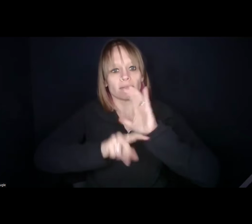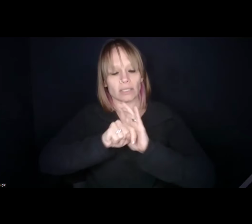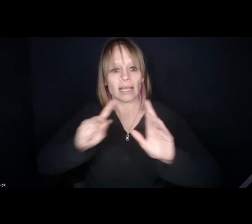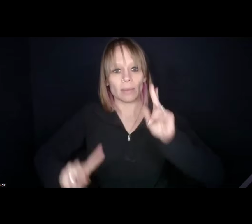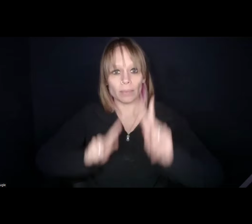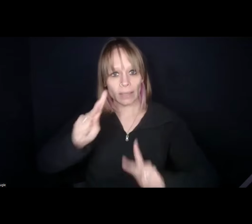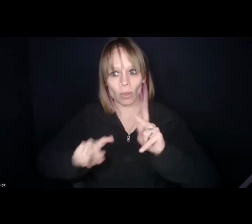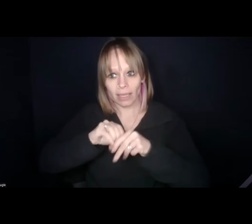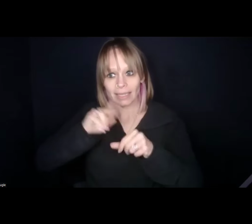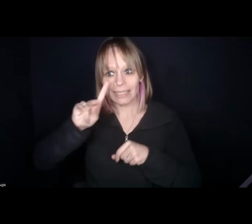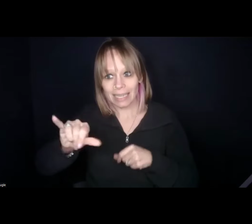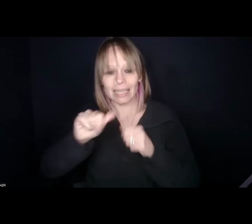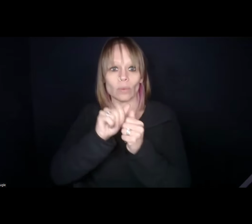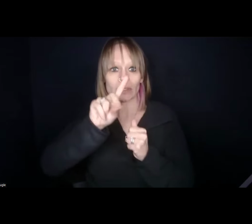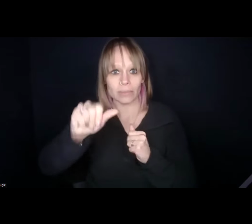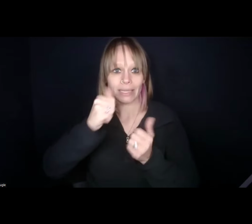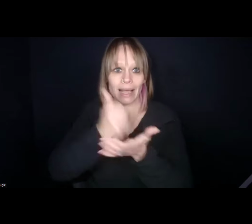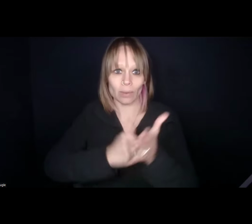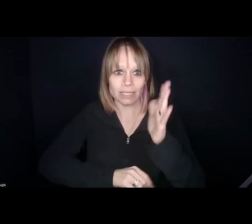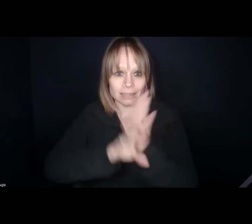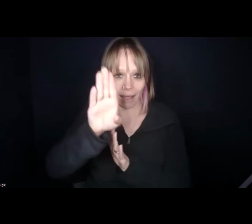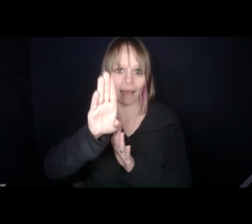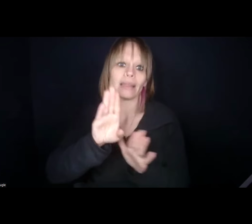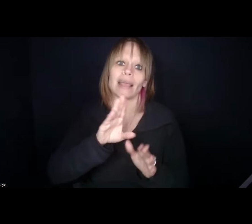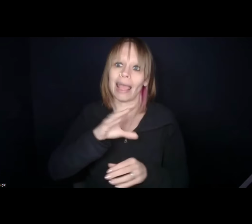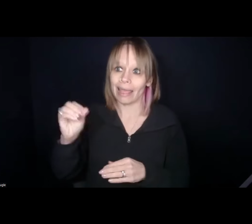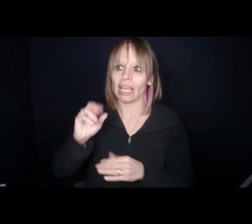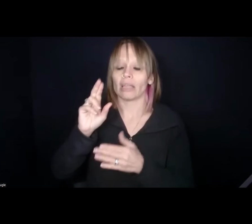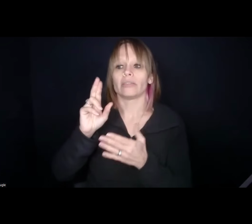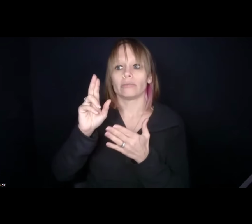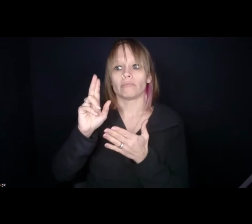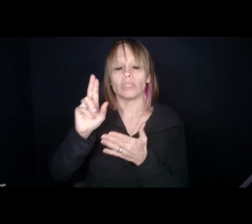resources. So, um definitely check those out. And then we mentioned bingo size.